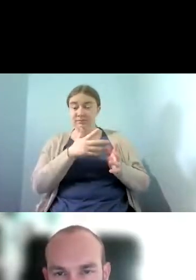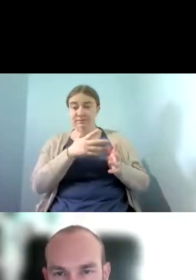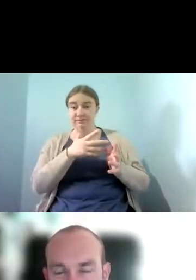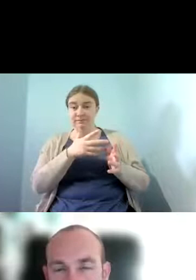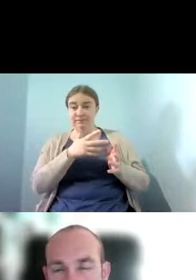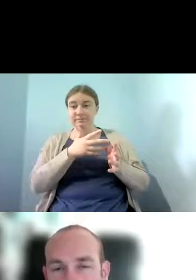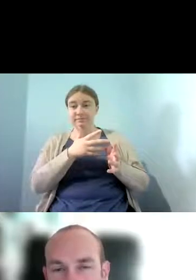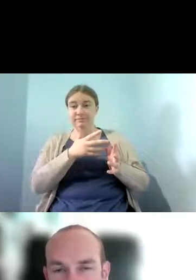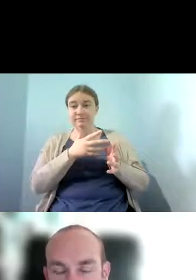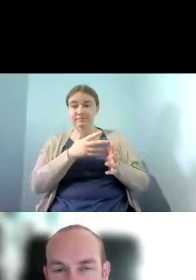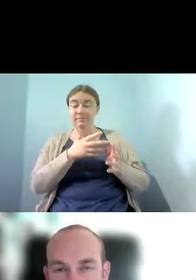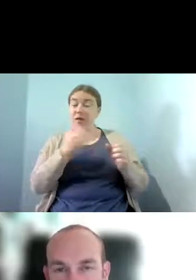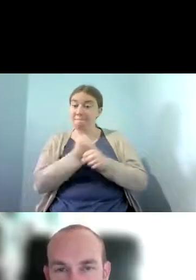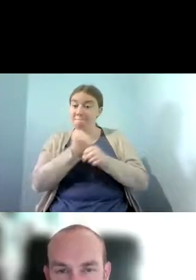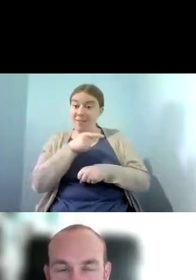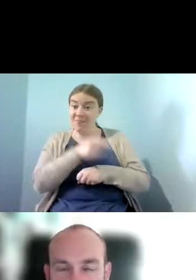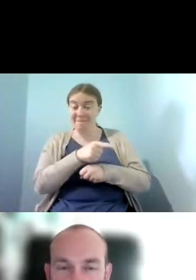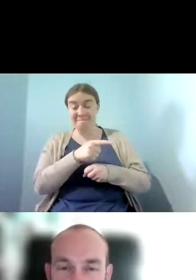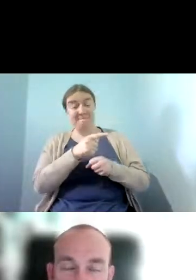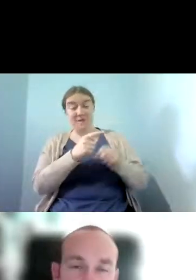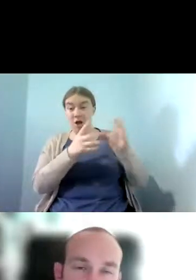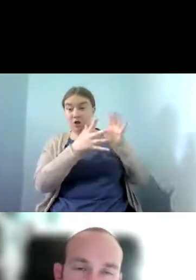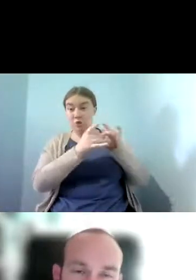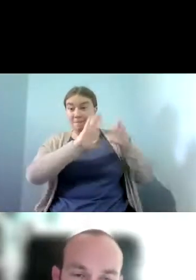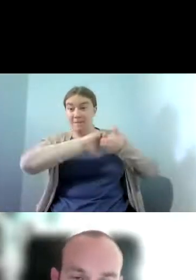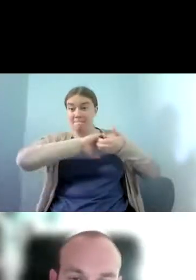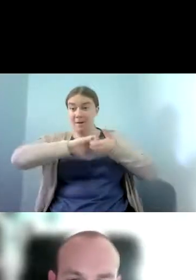when they were manufactured and they were they were joined together and it meant each one was